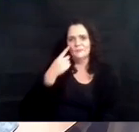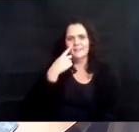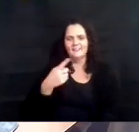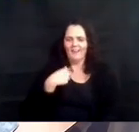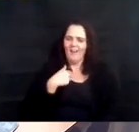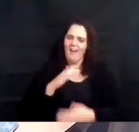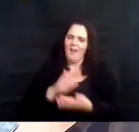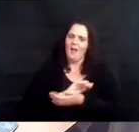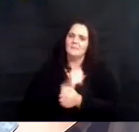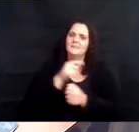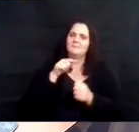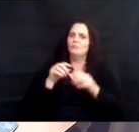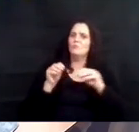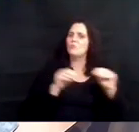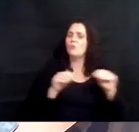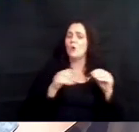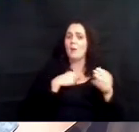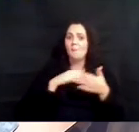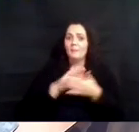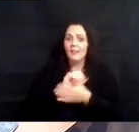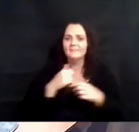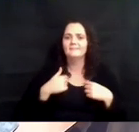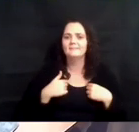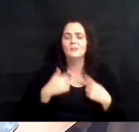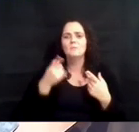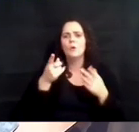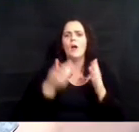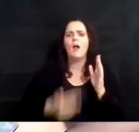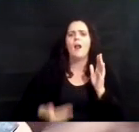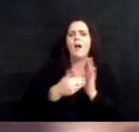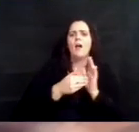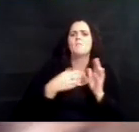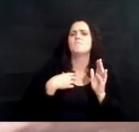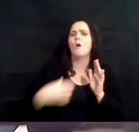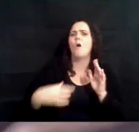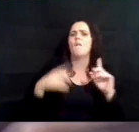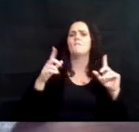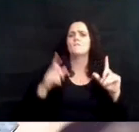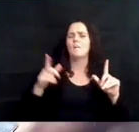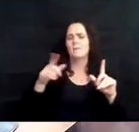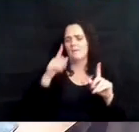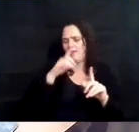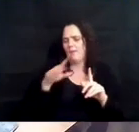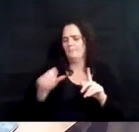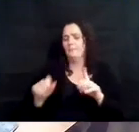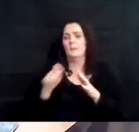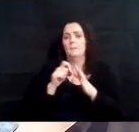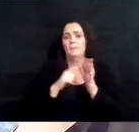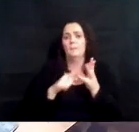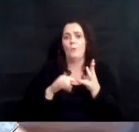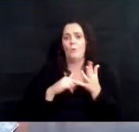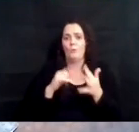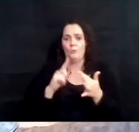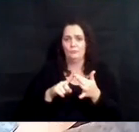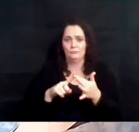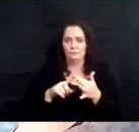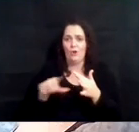If I then want to go back to adding more frames, I can just pause it, scroll to the end, and then I can just keep adding.